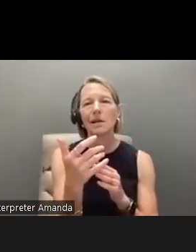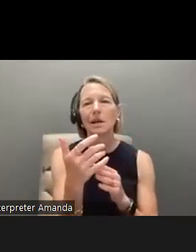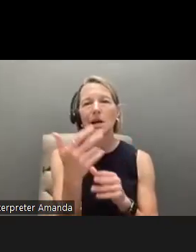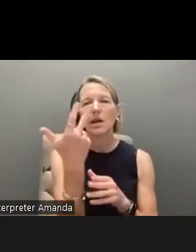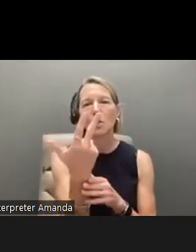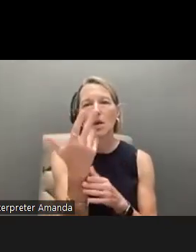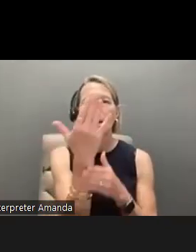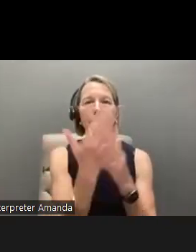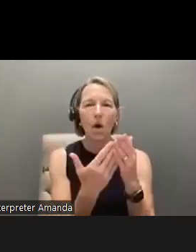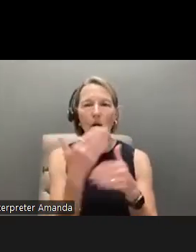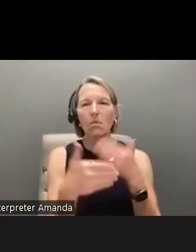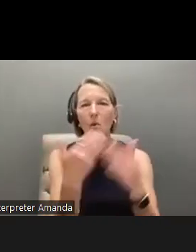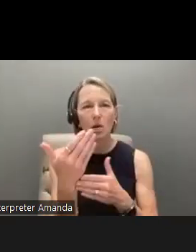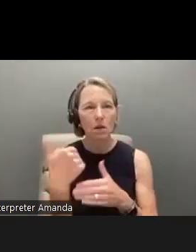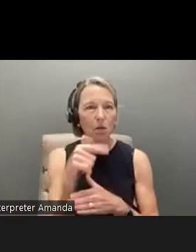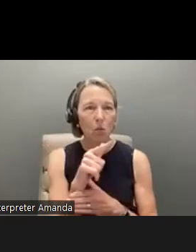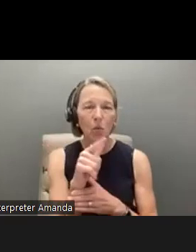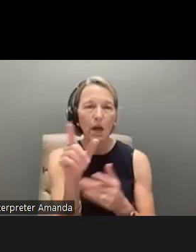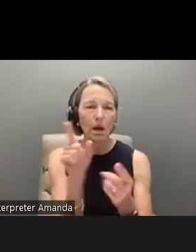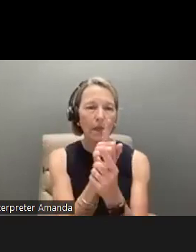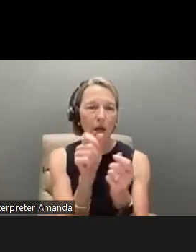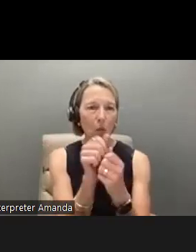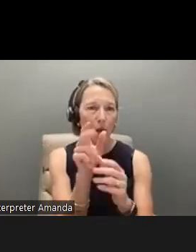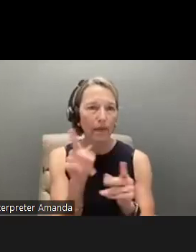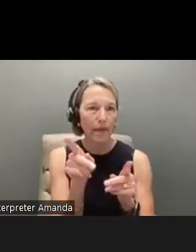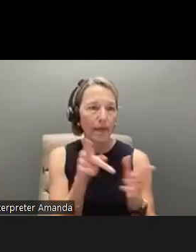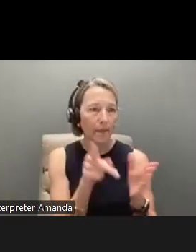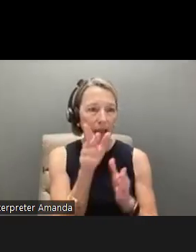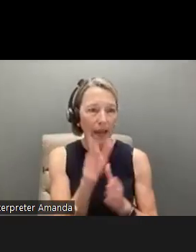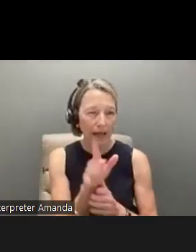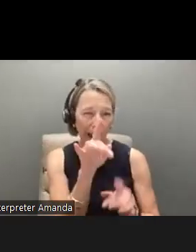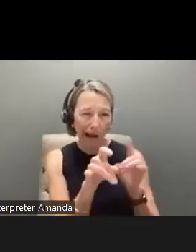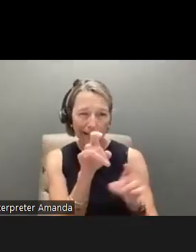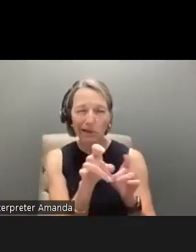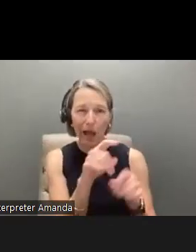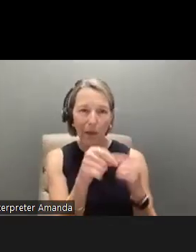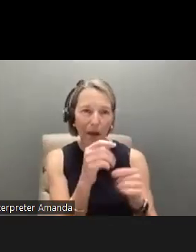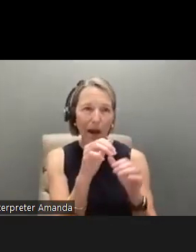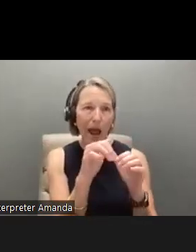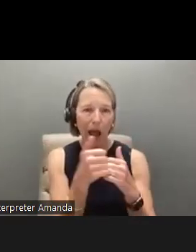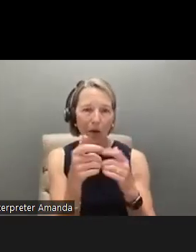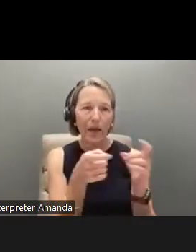process where we're meeting with the payee to ask them certain questions about how they manage the